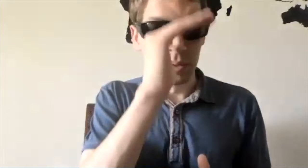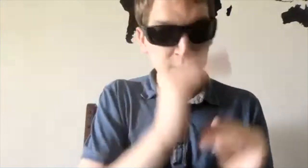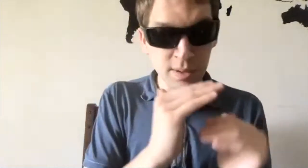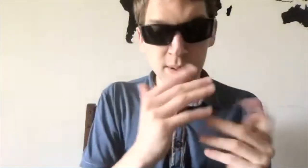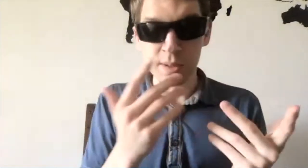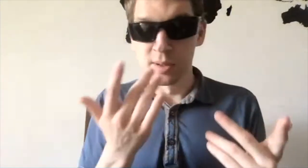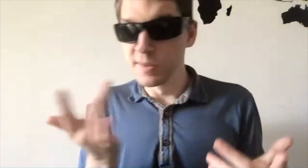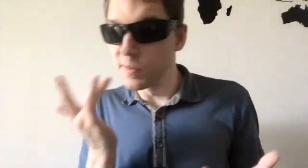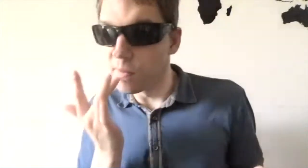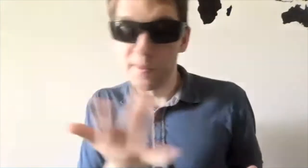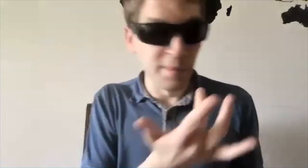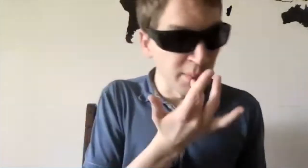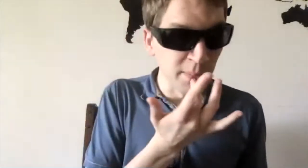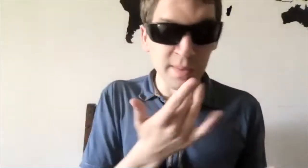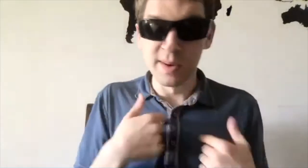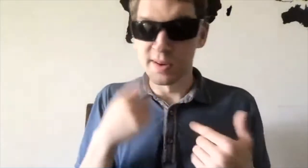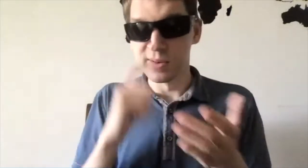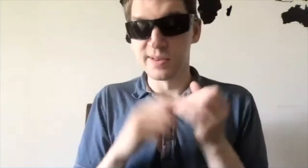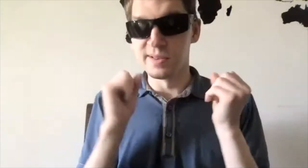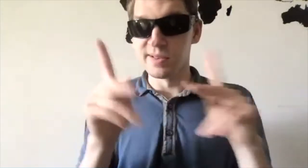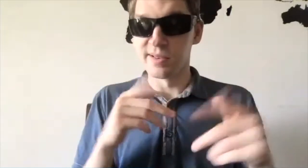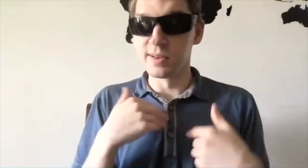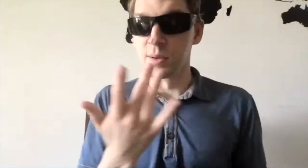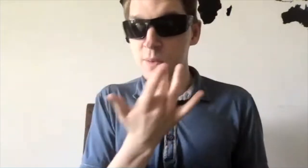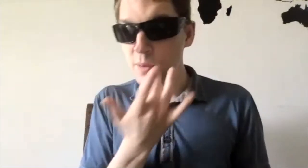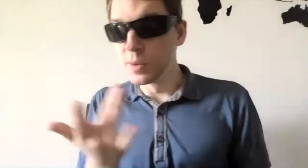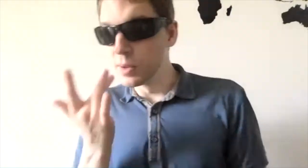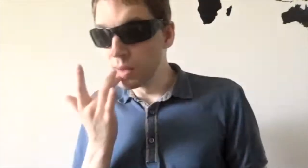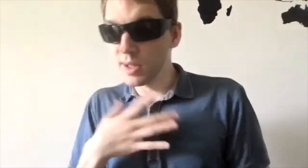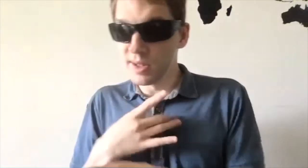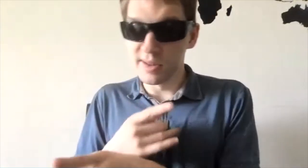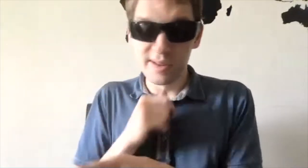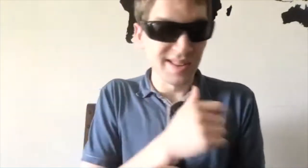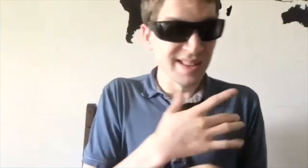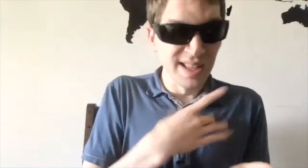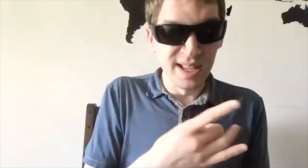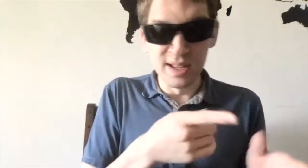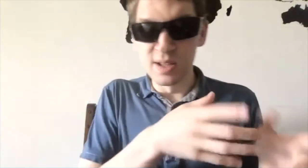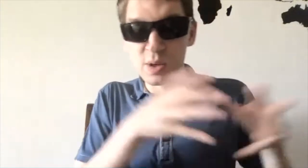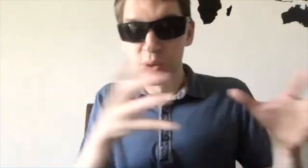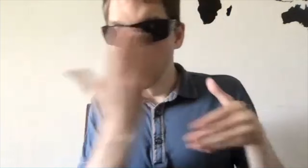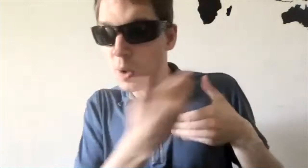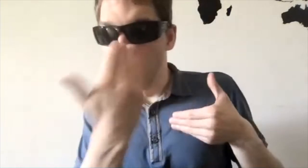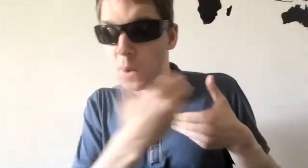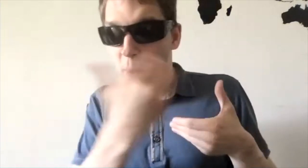over another. You don't want to play favorites. You don't want to show preferences. You want to make sure that